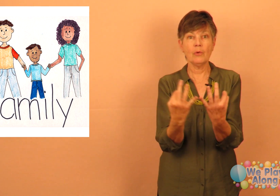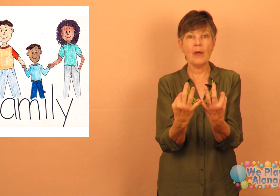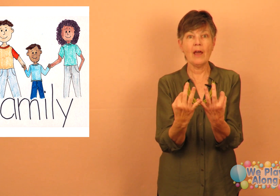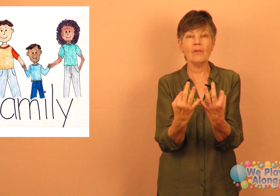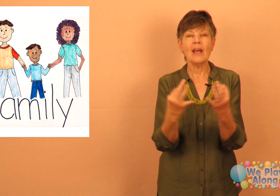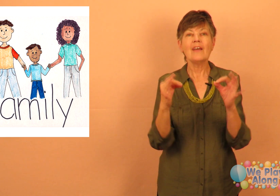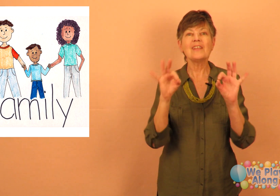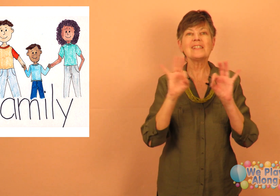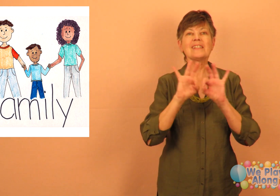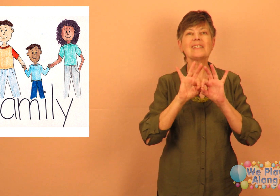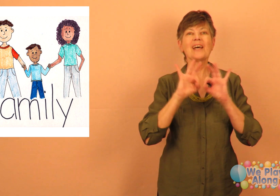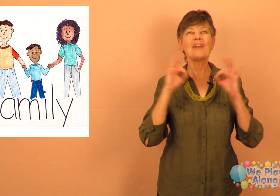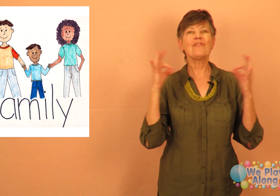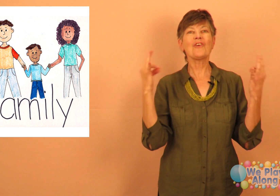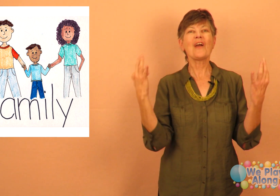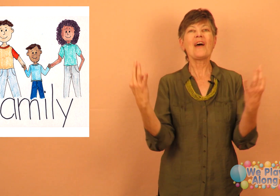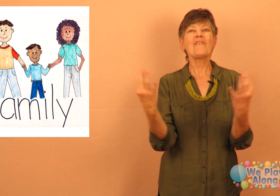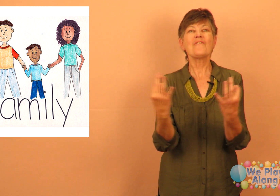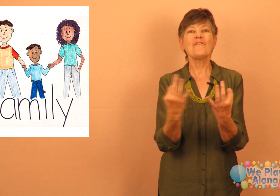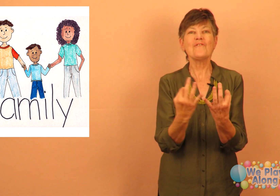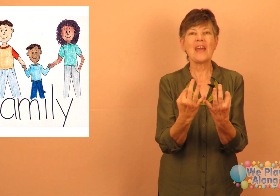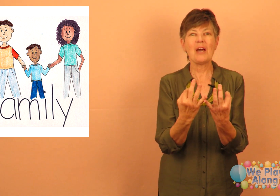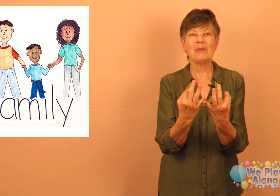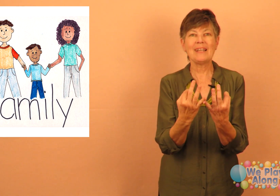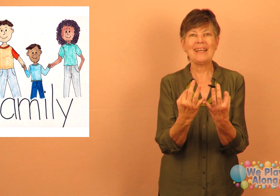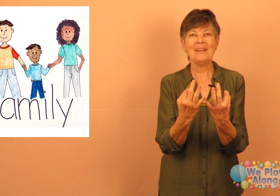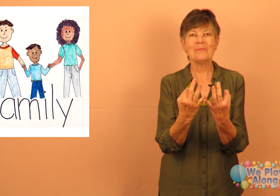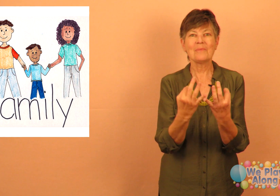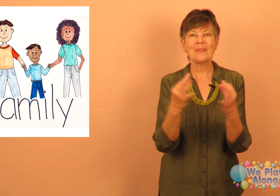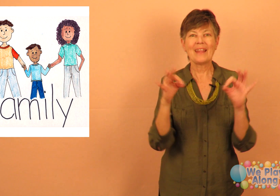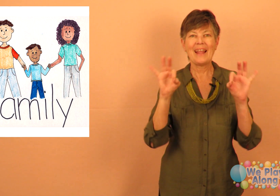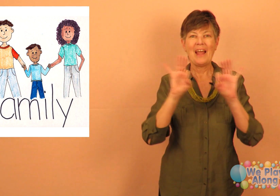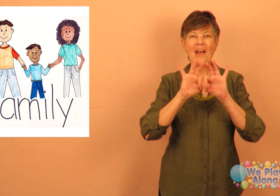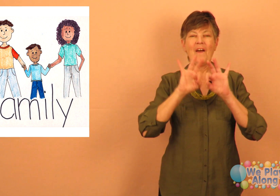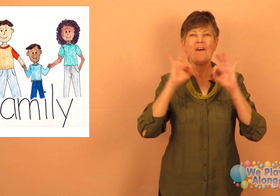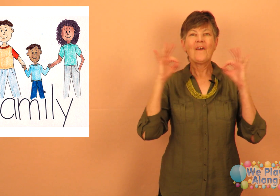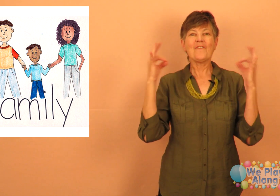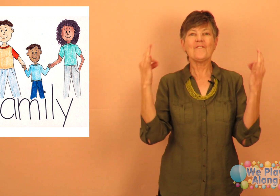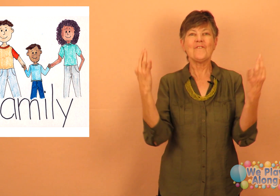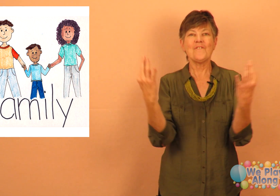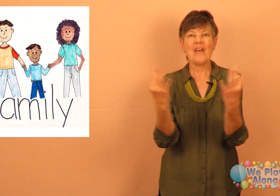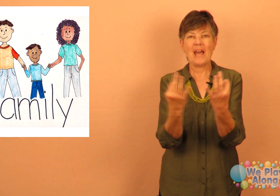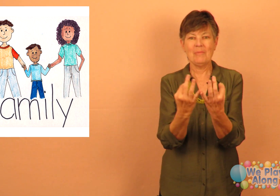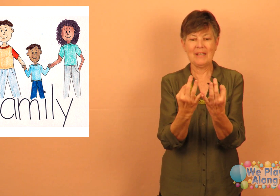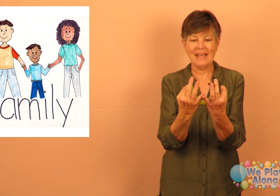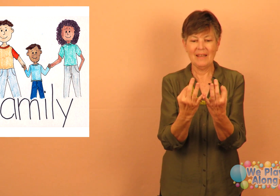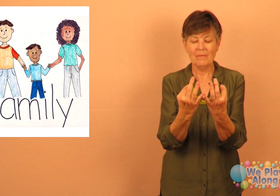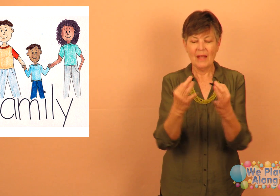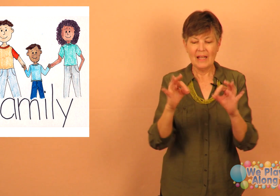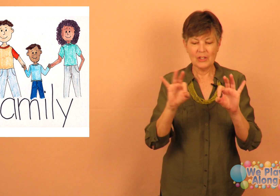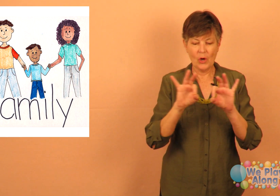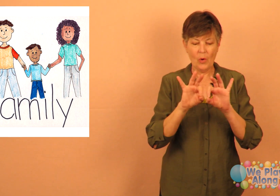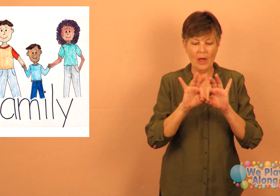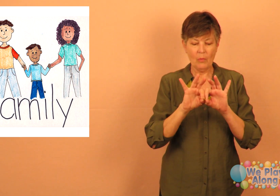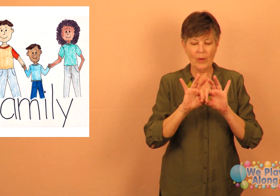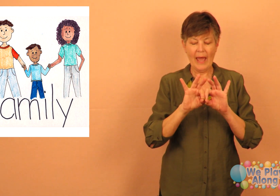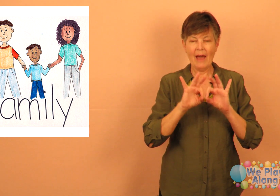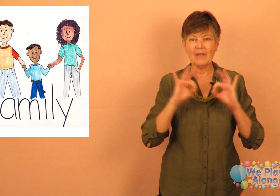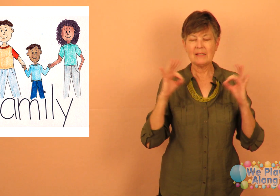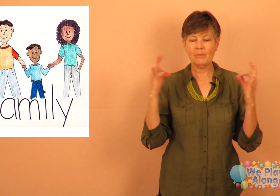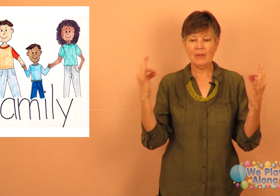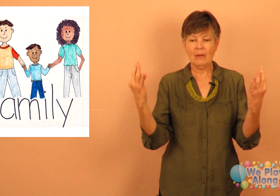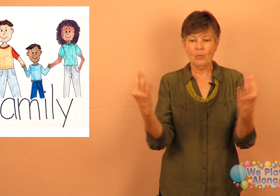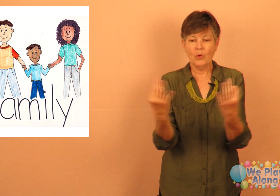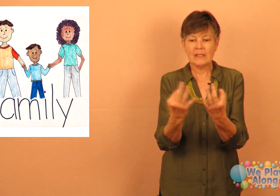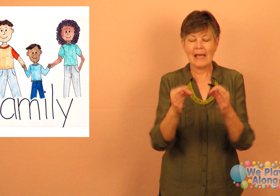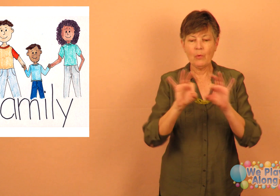around this is a sign for family family and so we have this where it's like